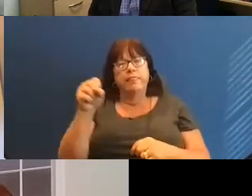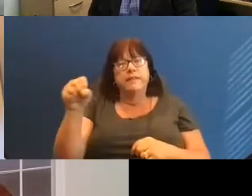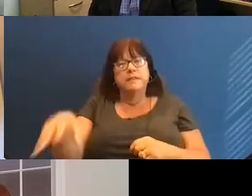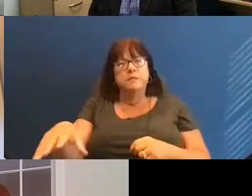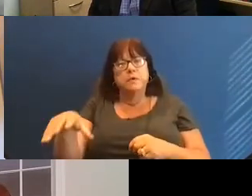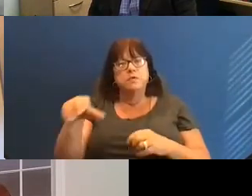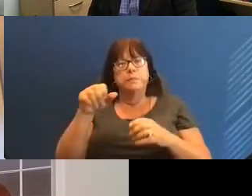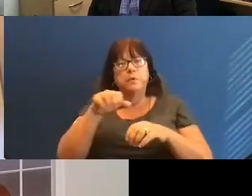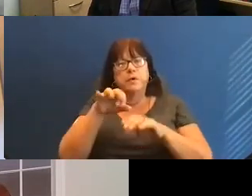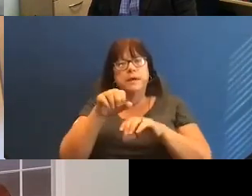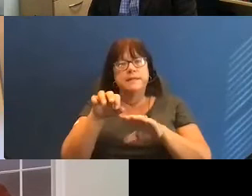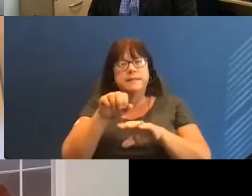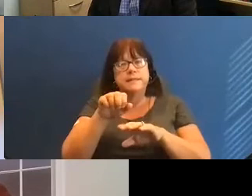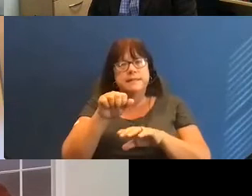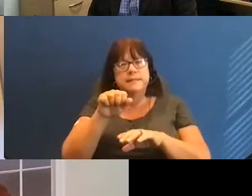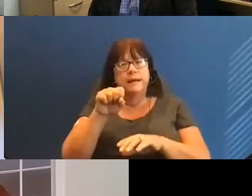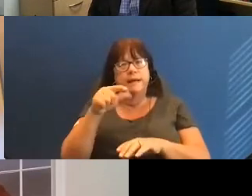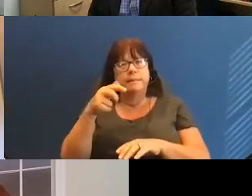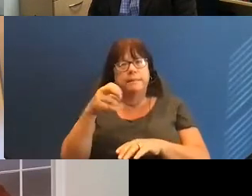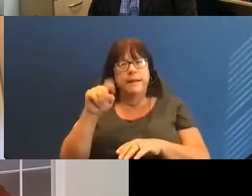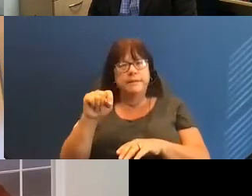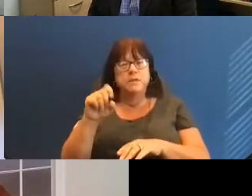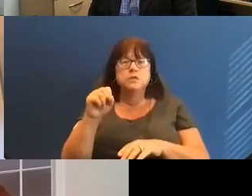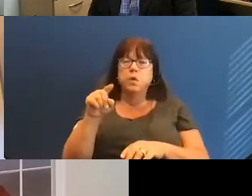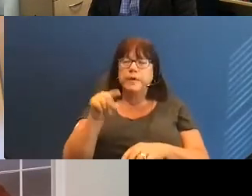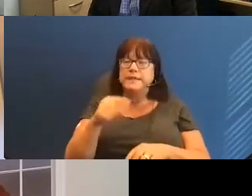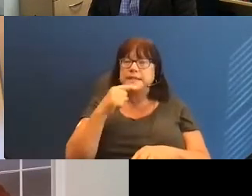instead he suggests creating non-disposable assignments that make students themselves not just